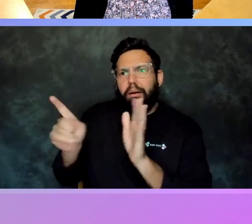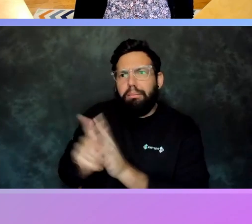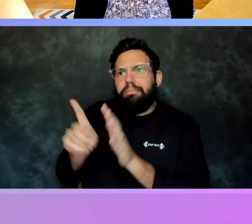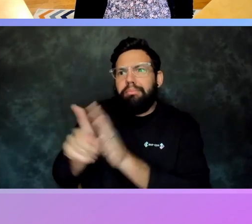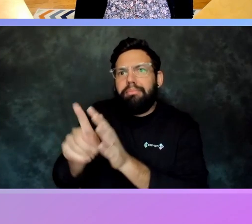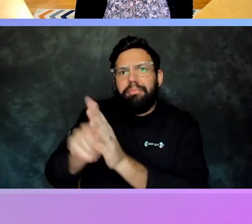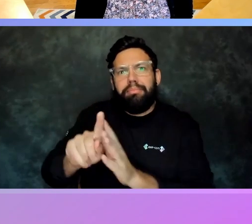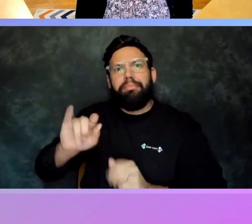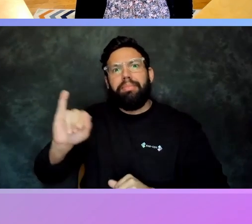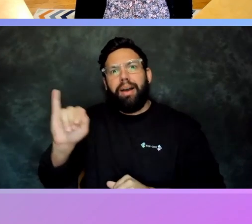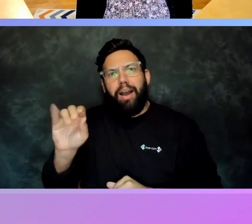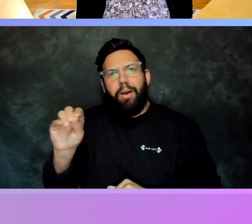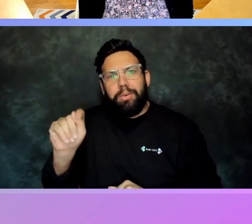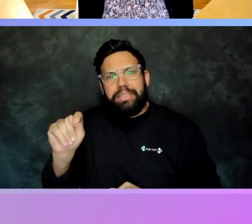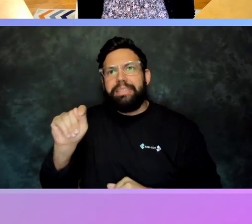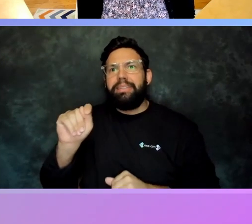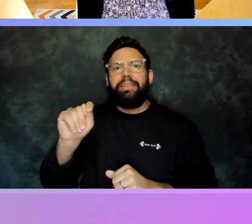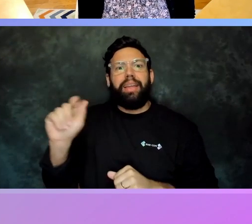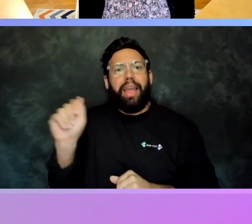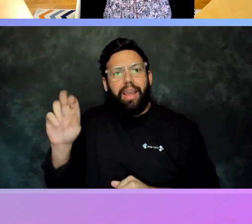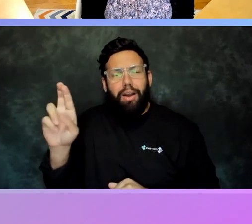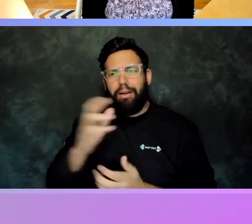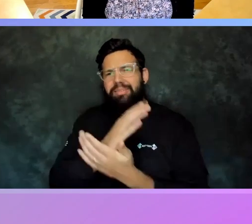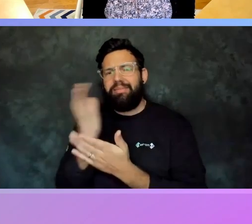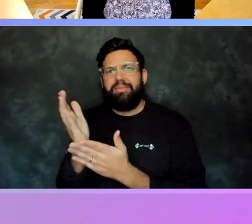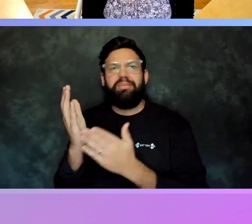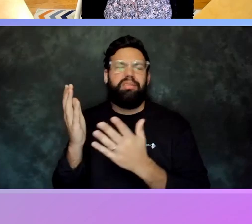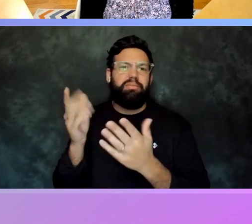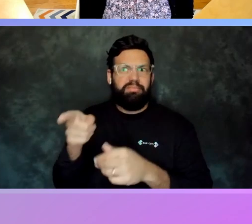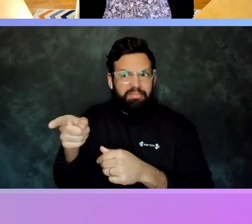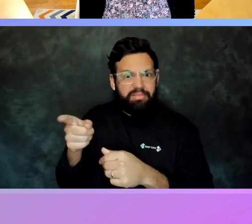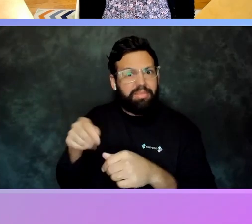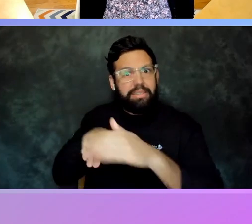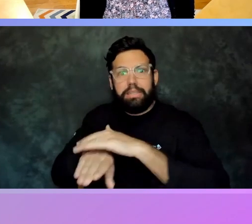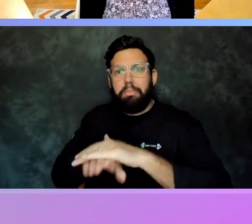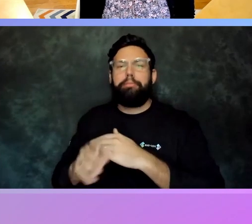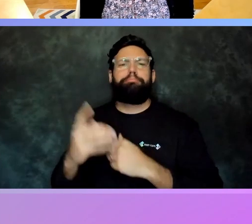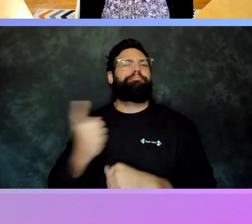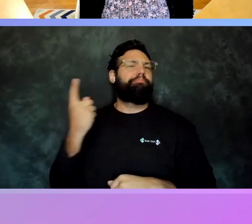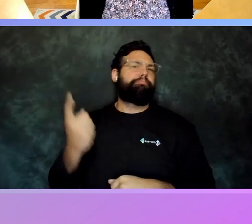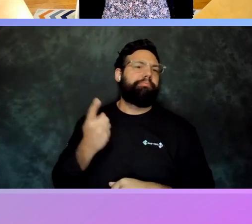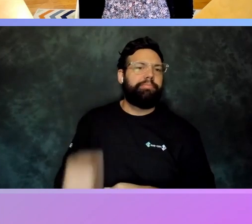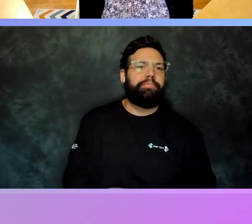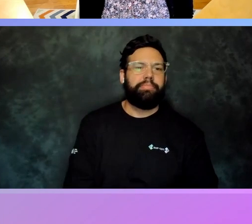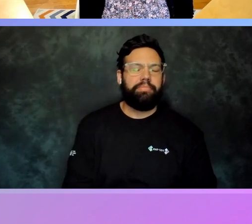Q&A. To help me with that, post your questions on section the Q&A located next to the video. Here is Carie.